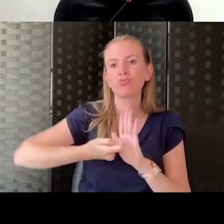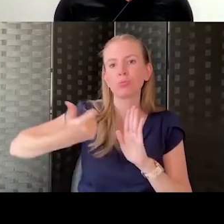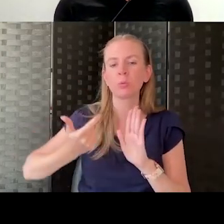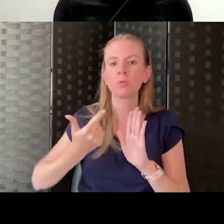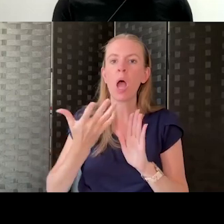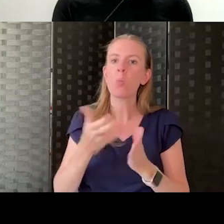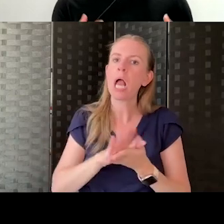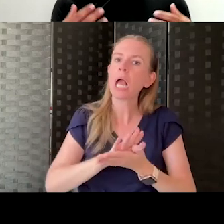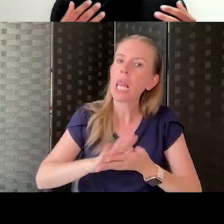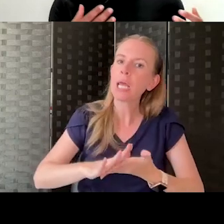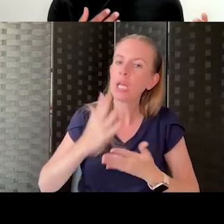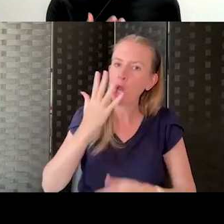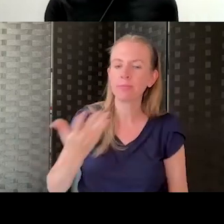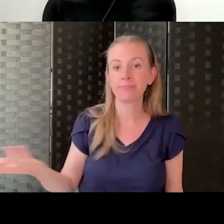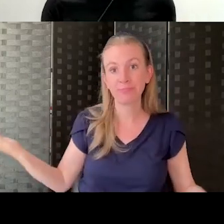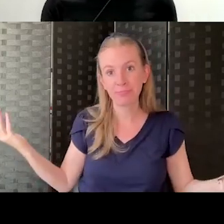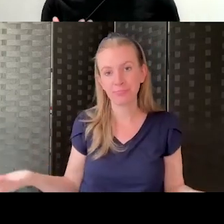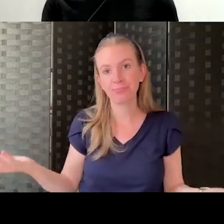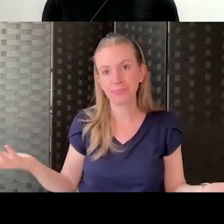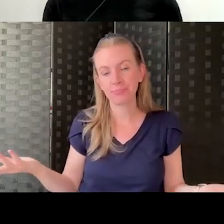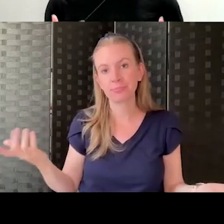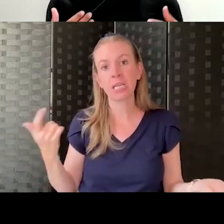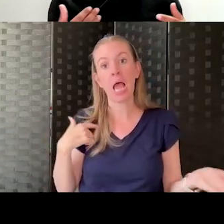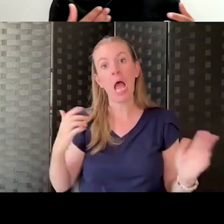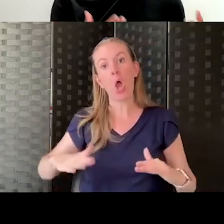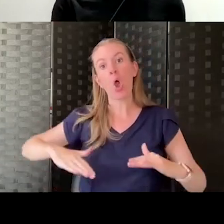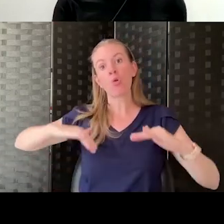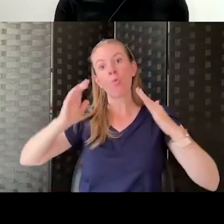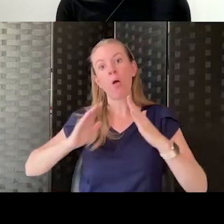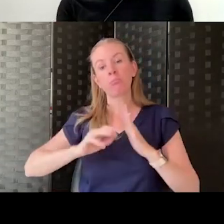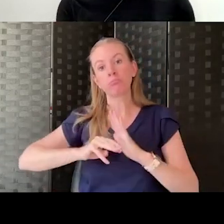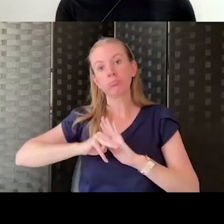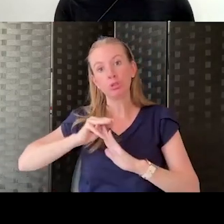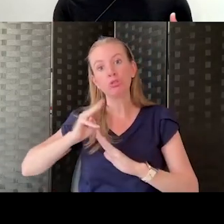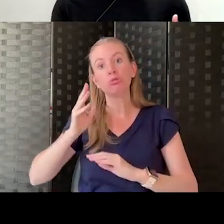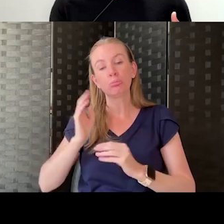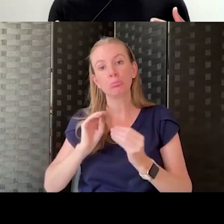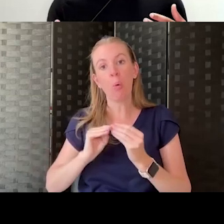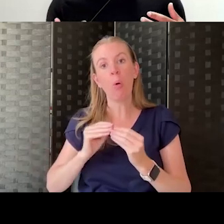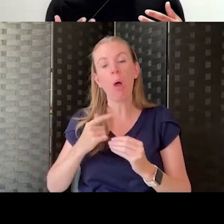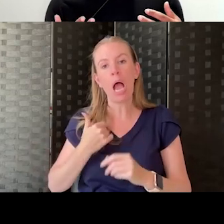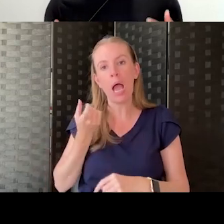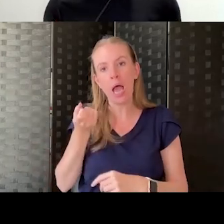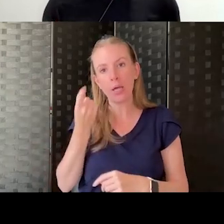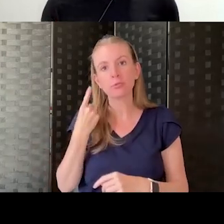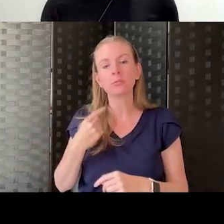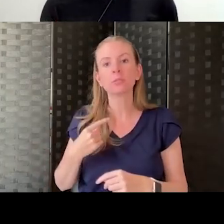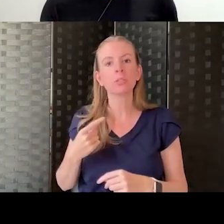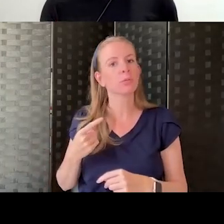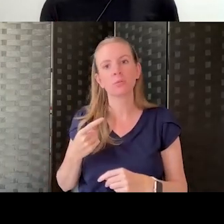look. As I grew and matured inside this field of accessibility I realized I was doing a disservice